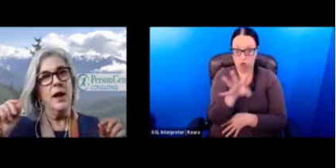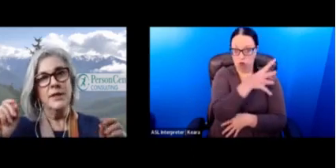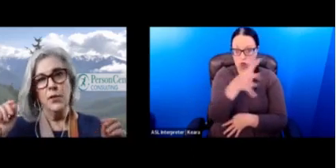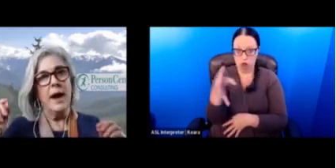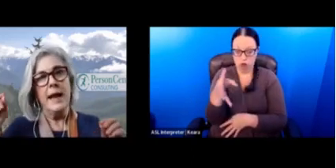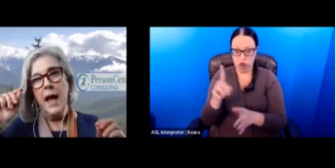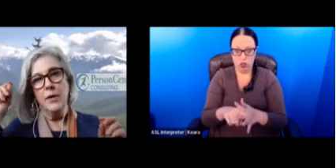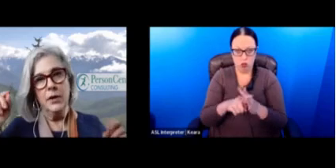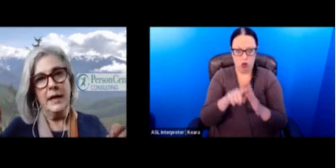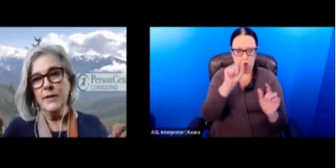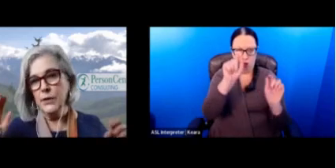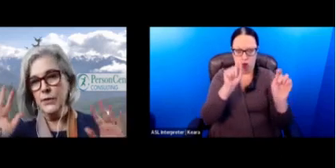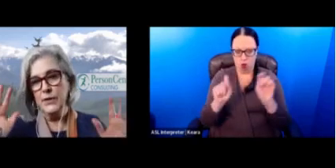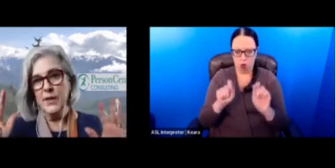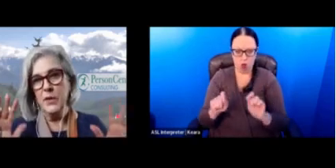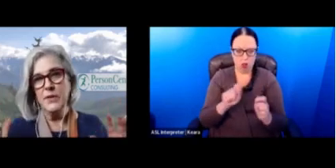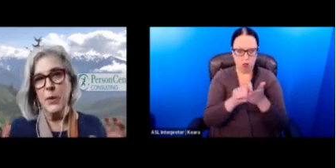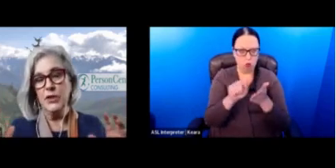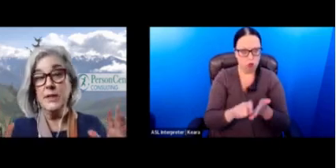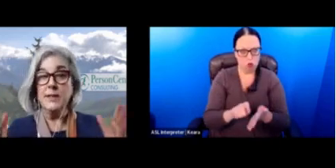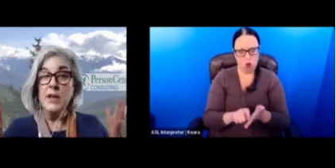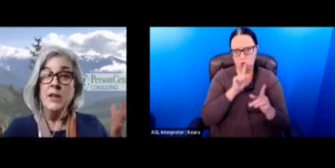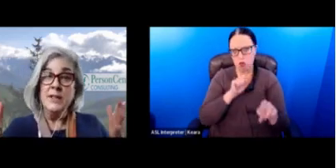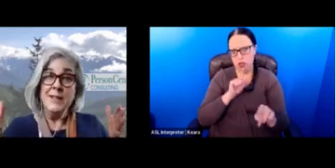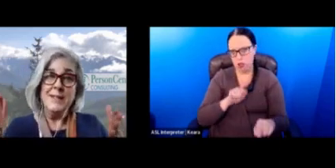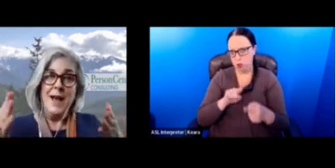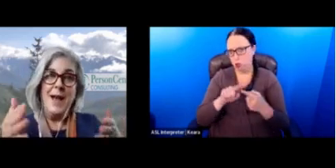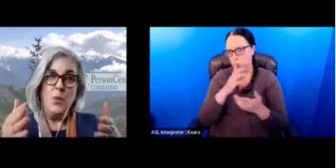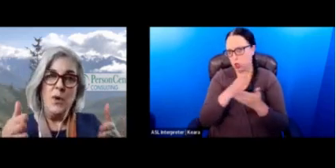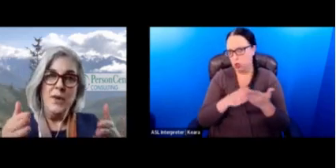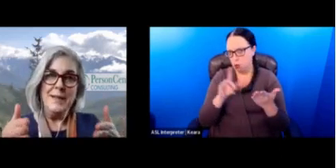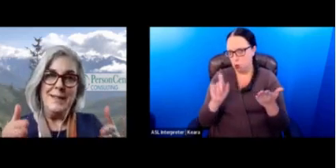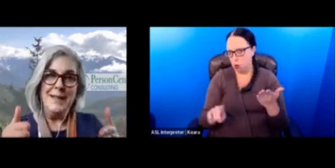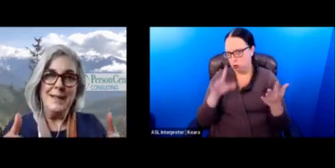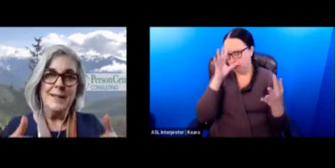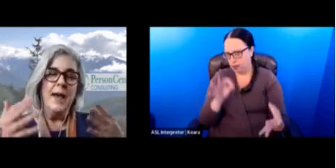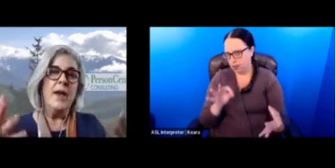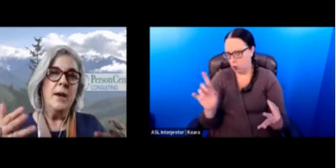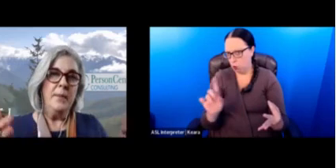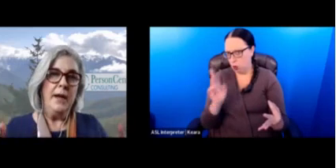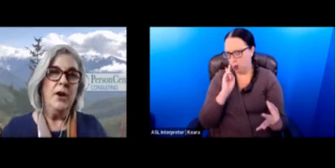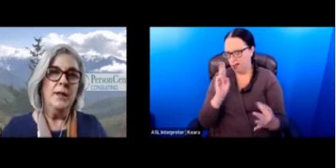out and writing out their answers to some of those questions, to decide where do they see this, and then compare